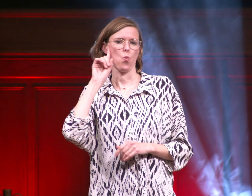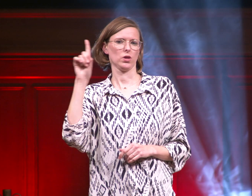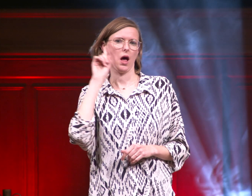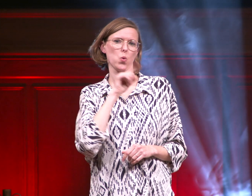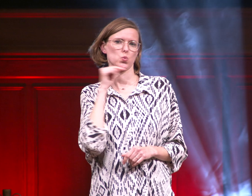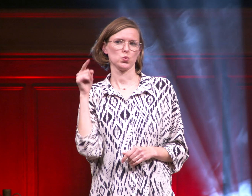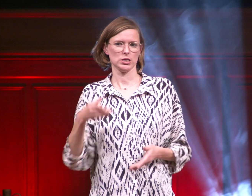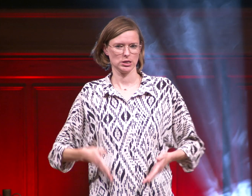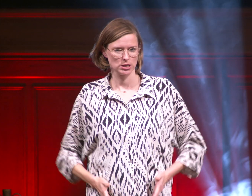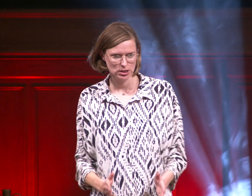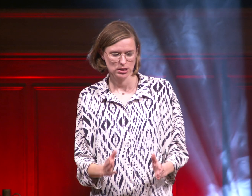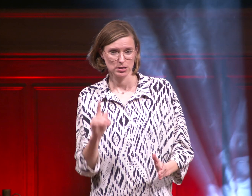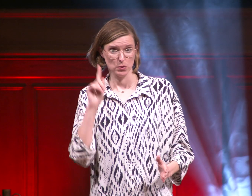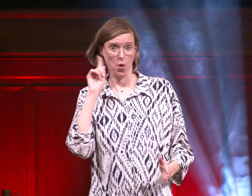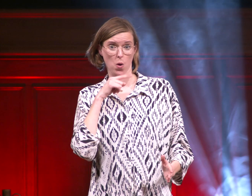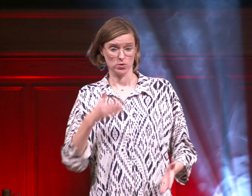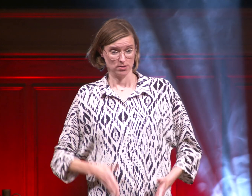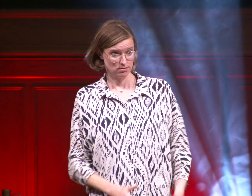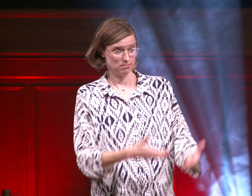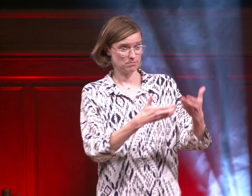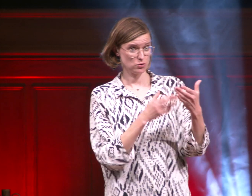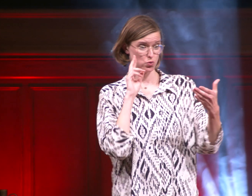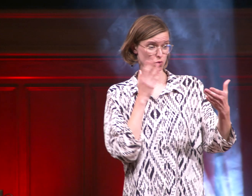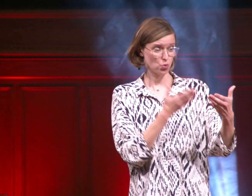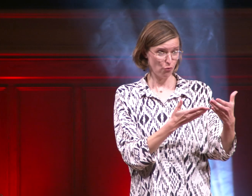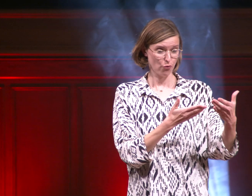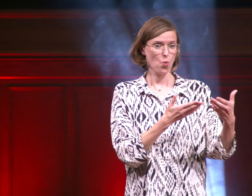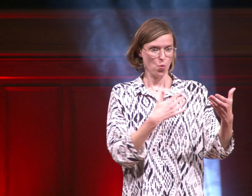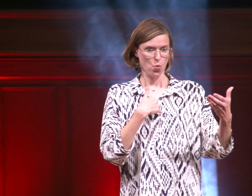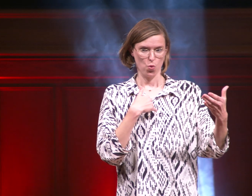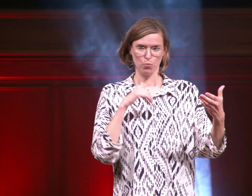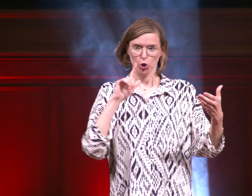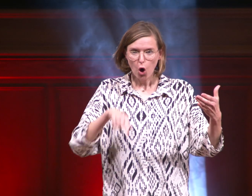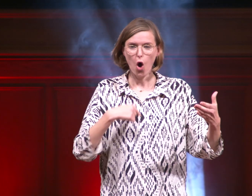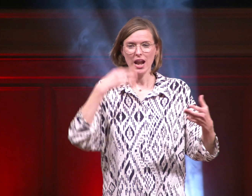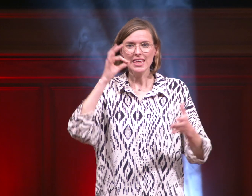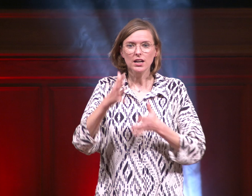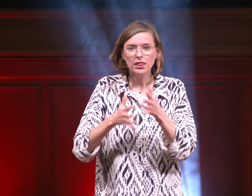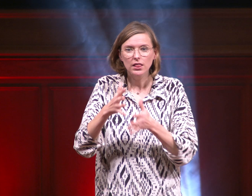more than 95% of deaf children are born in hearing families.